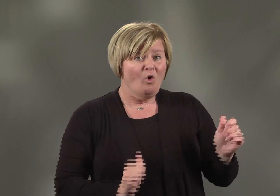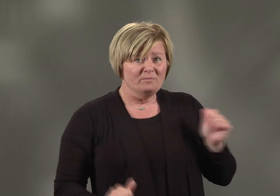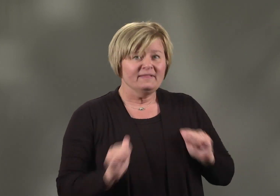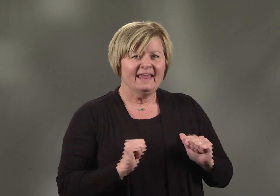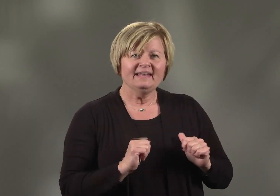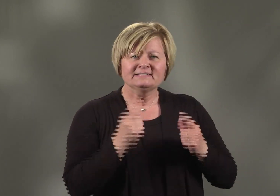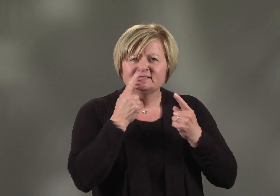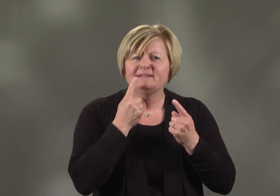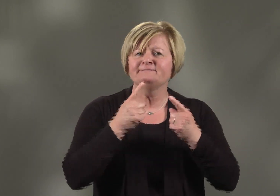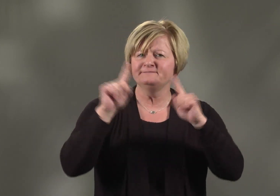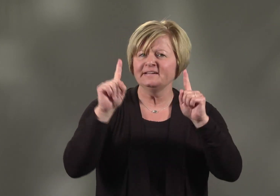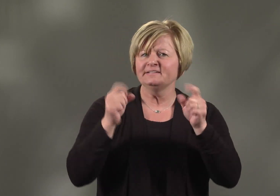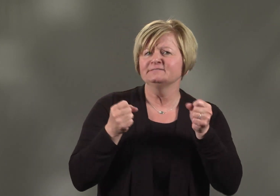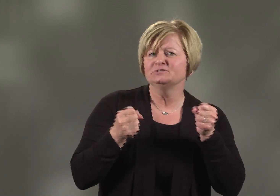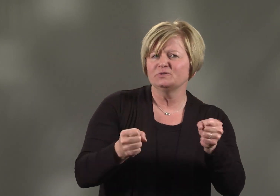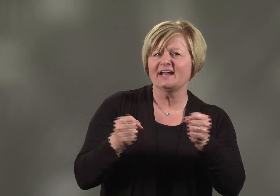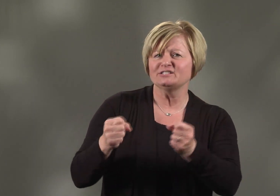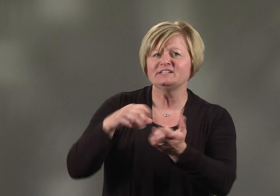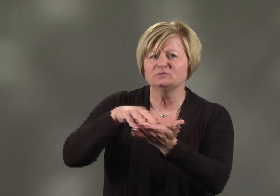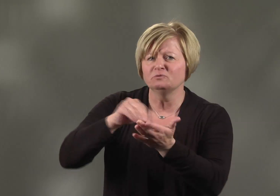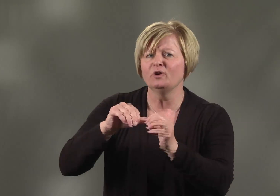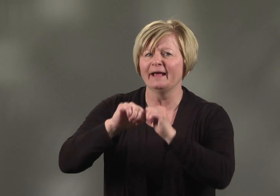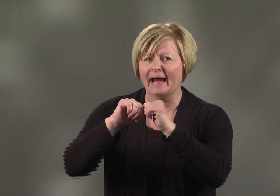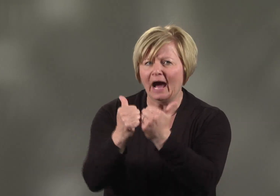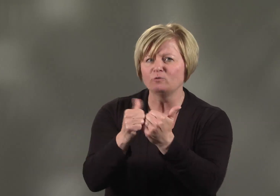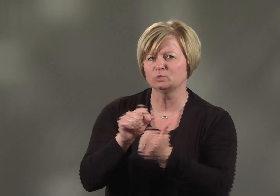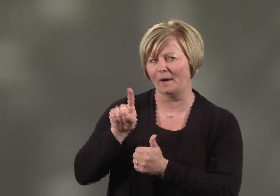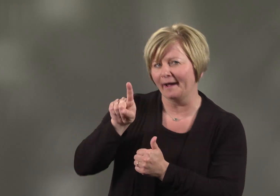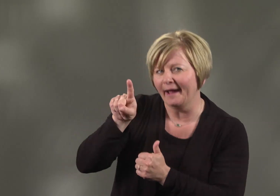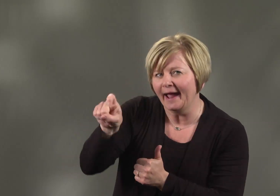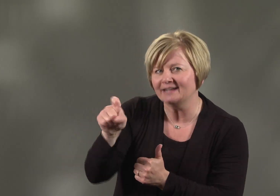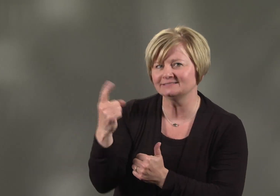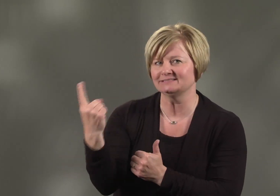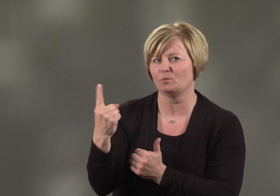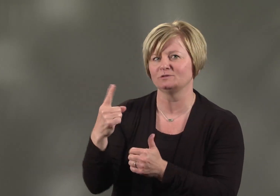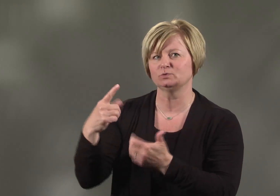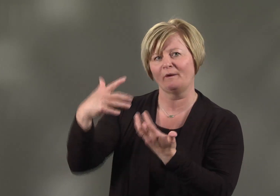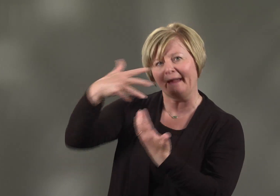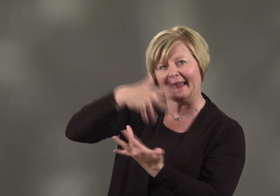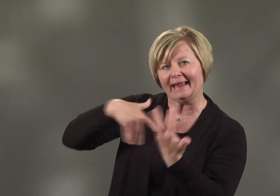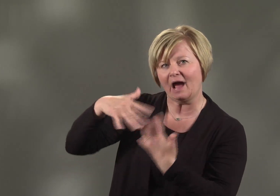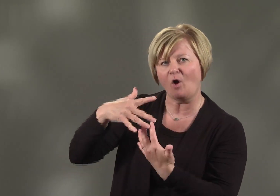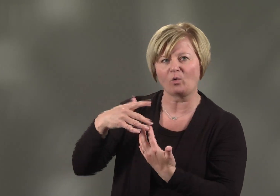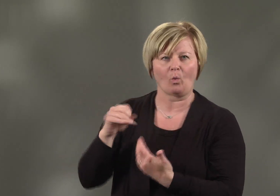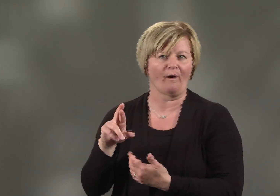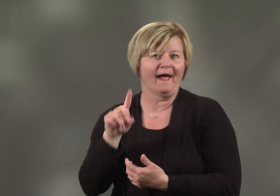Role playing is an effective strategy to learn how to ask someone to hang out or asking someone to be your friend.